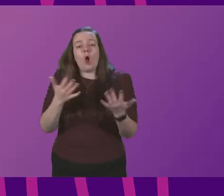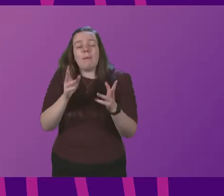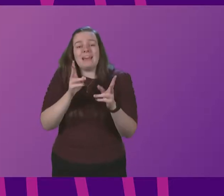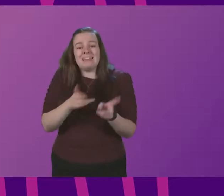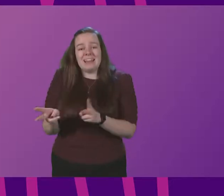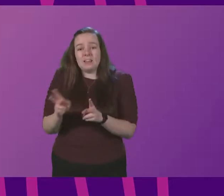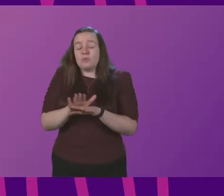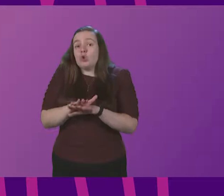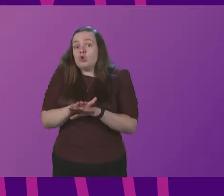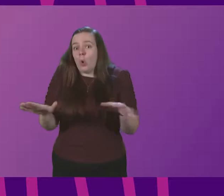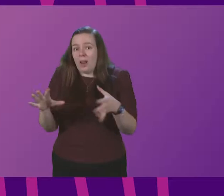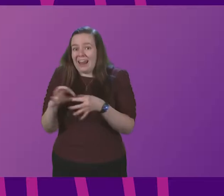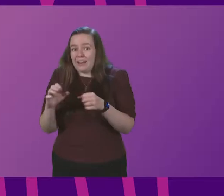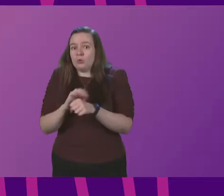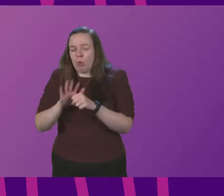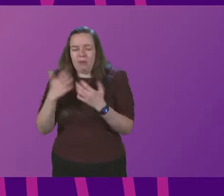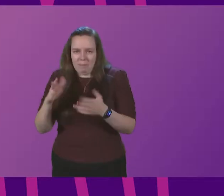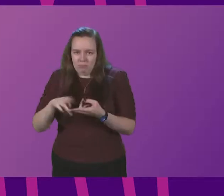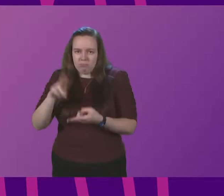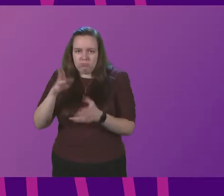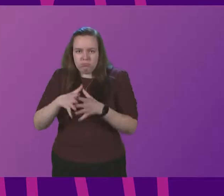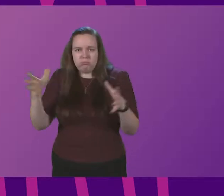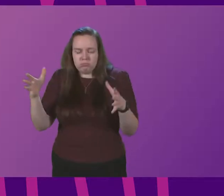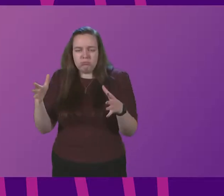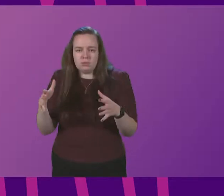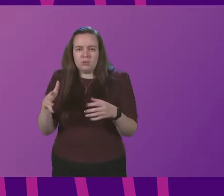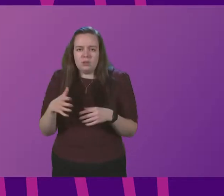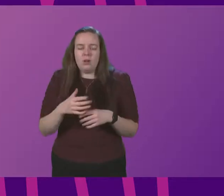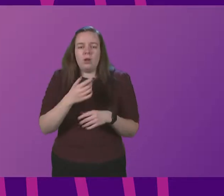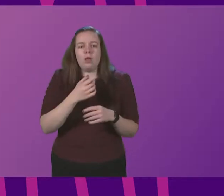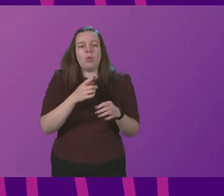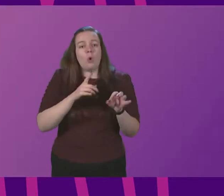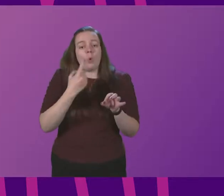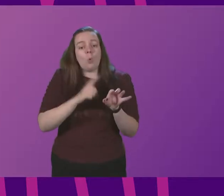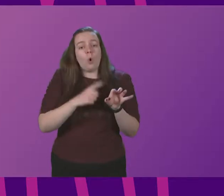reasons has increased. The number of deaths was higher in each of quarters 1, 2 and 3 than the